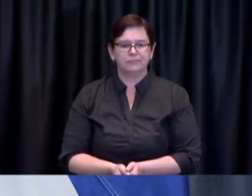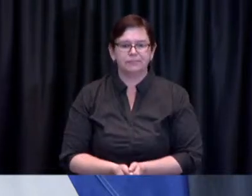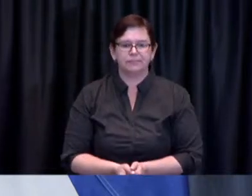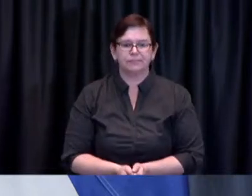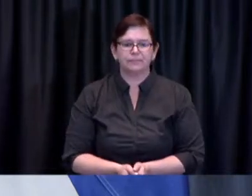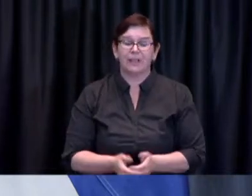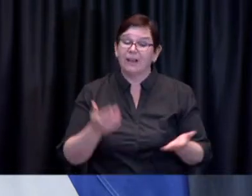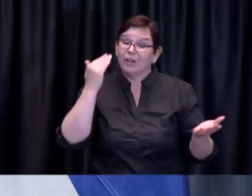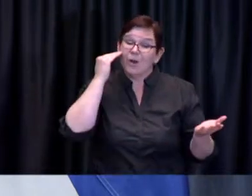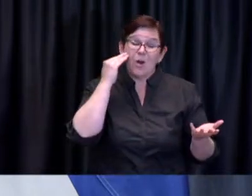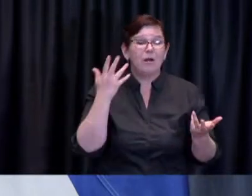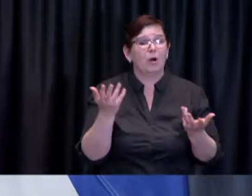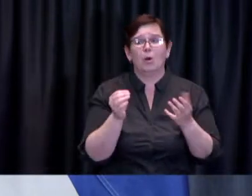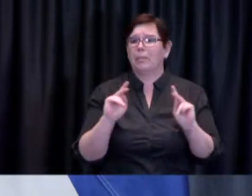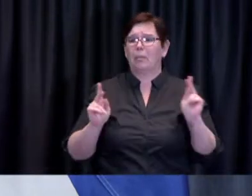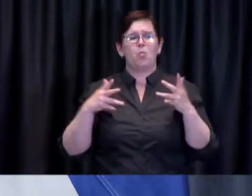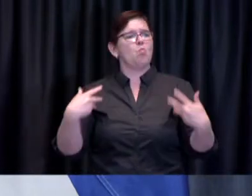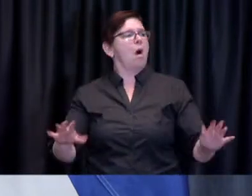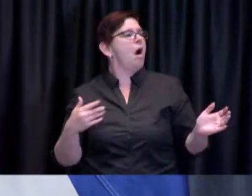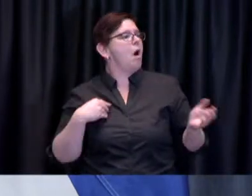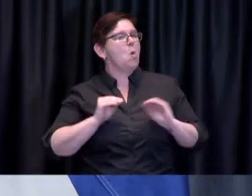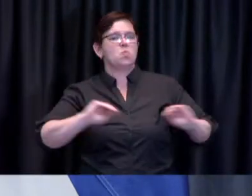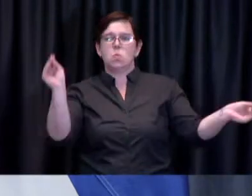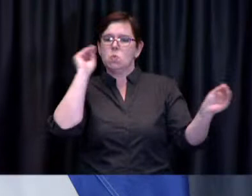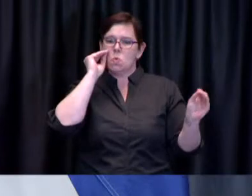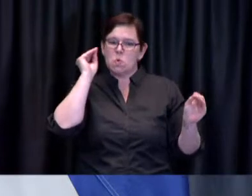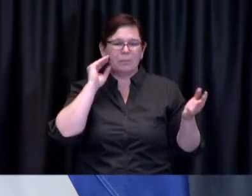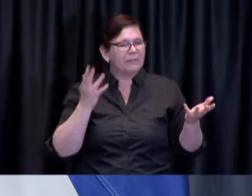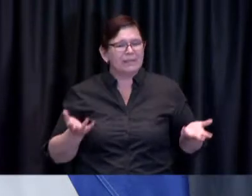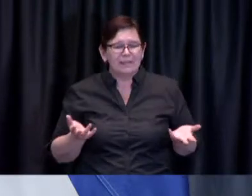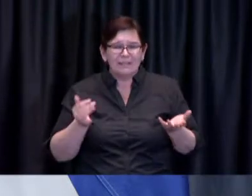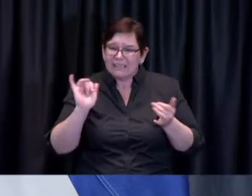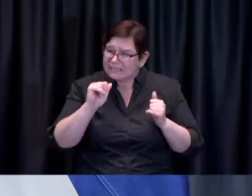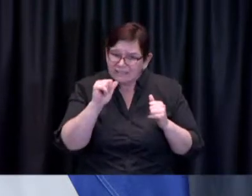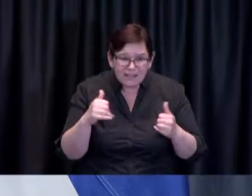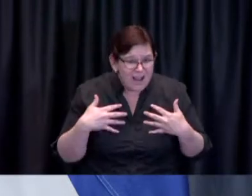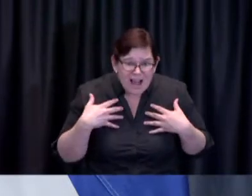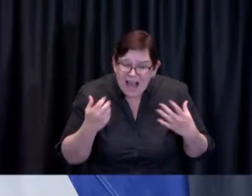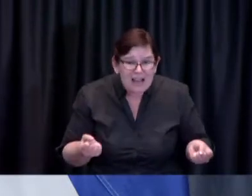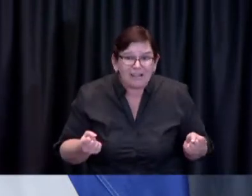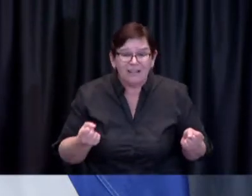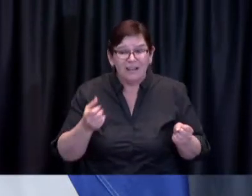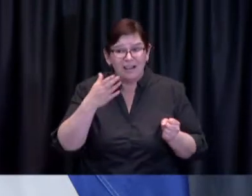are unsafe they are unhealthy and they're illegal this very encampment where there was some